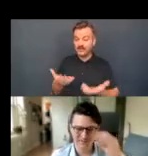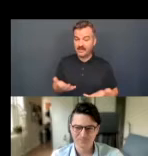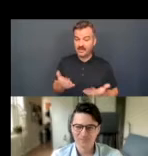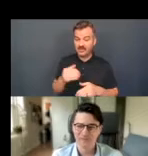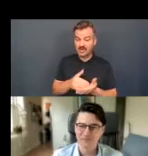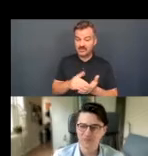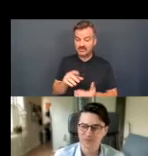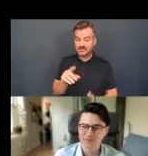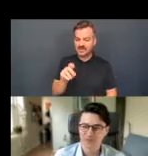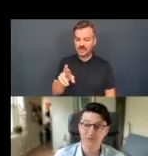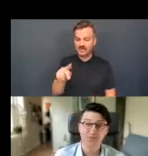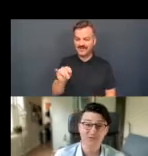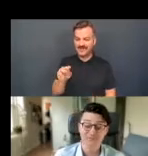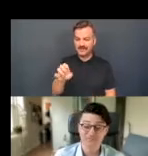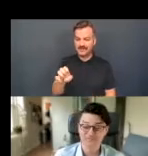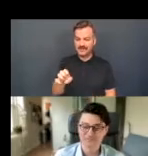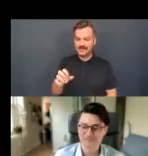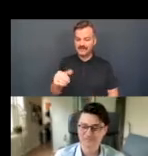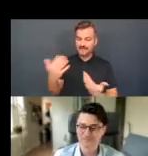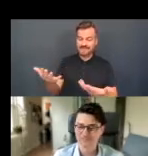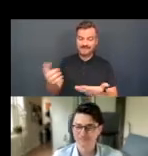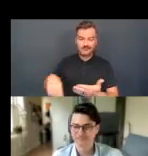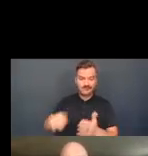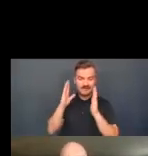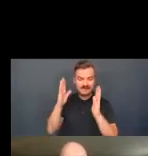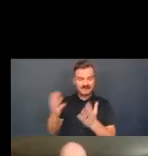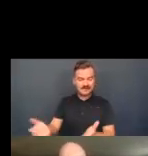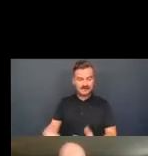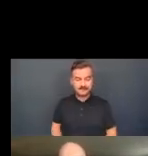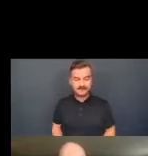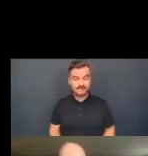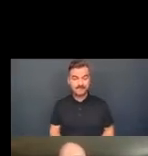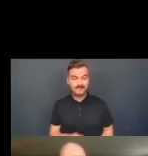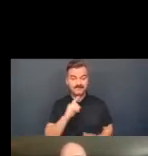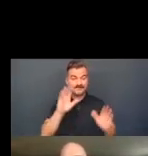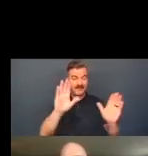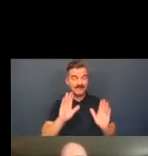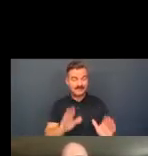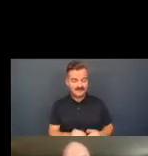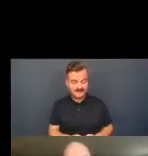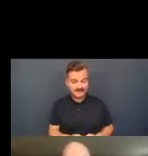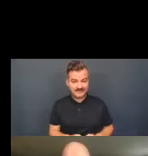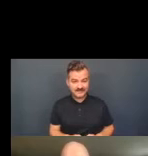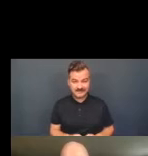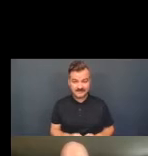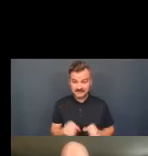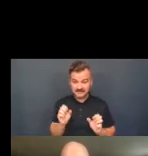Dr. Tim a floor is all yours, and fantastic. 16:13:26 Am I successfully unmuted.